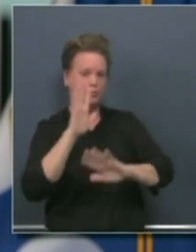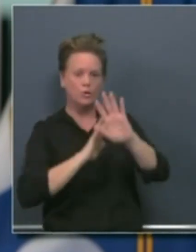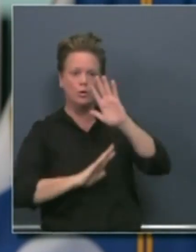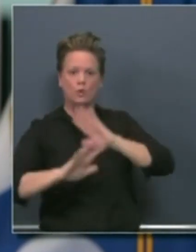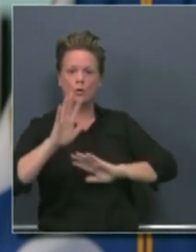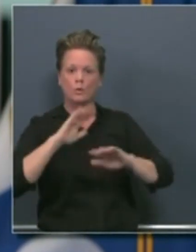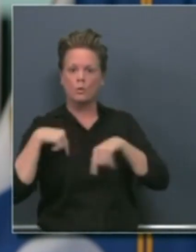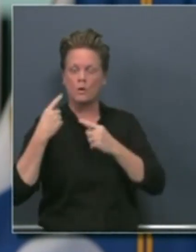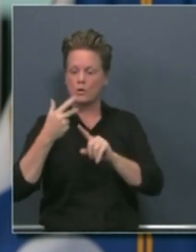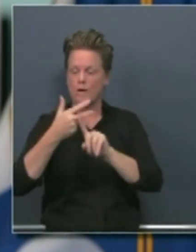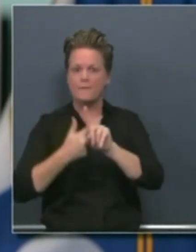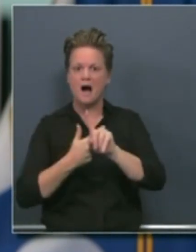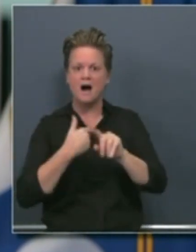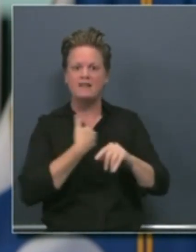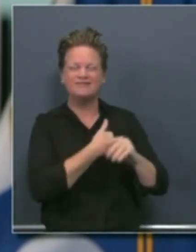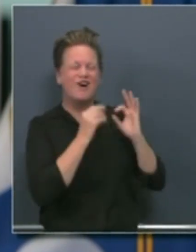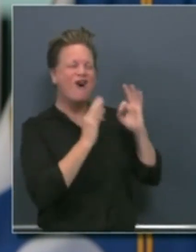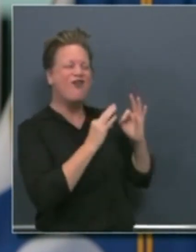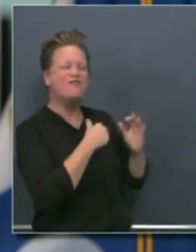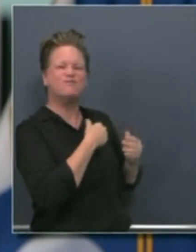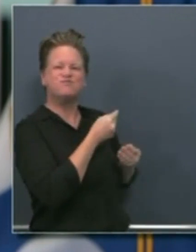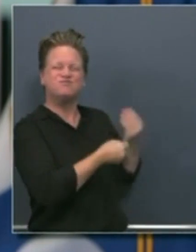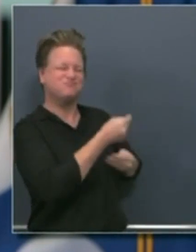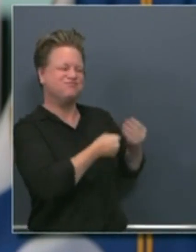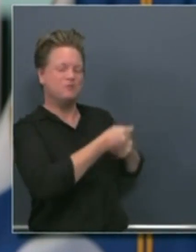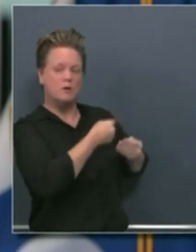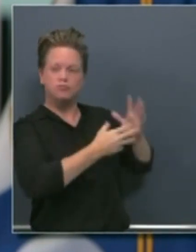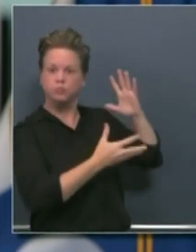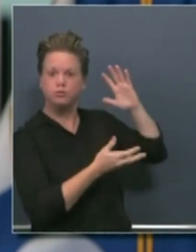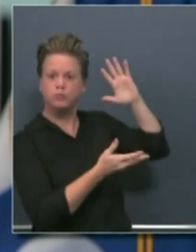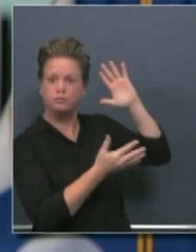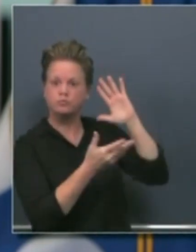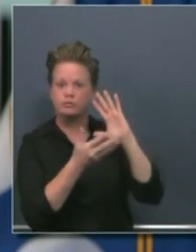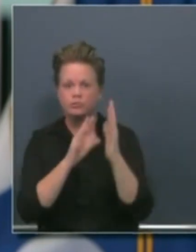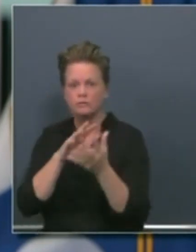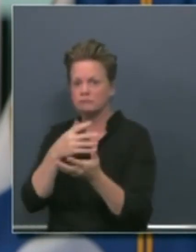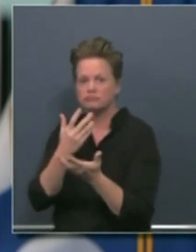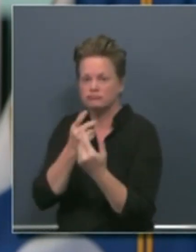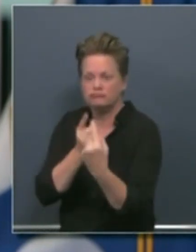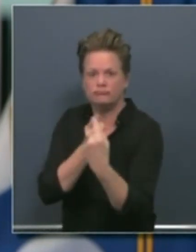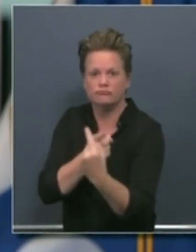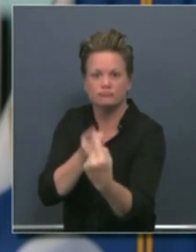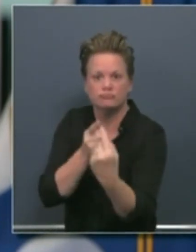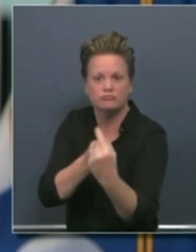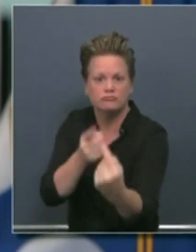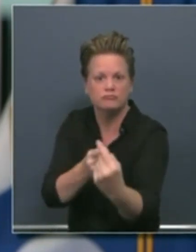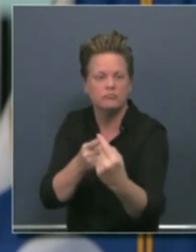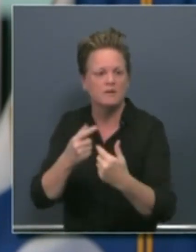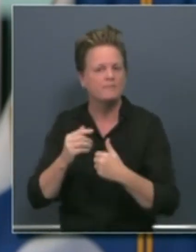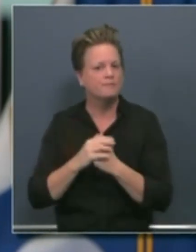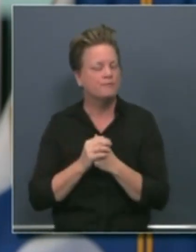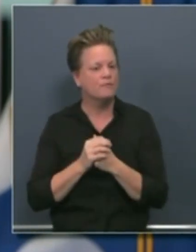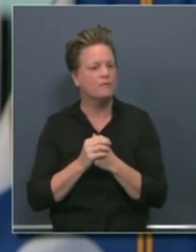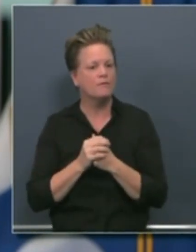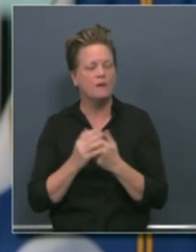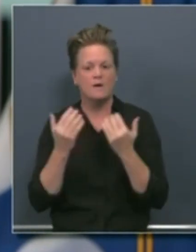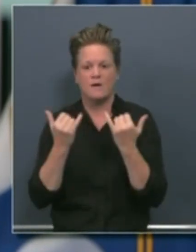GIVES YOU THE MAGNITUDE OF WHAT'S HAPPENED. AND JUST A SHORT PERIOD OF TIME 90 OR SO